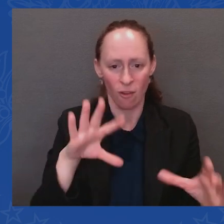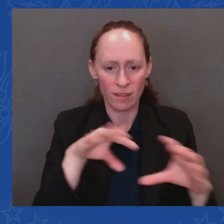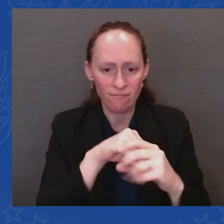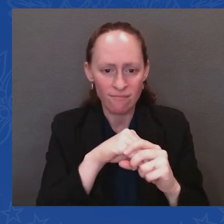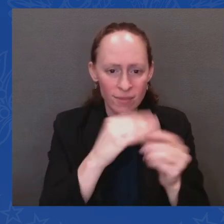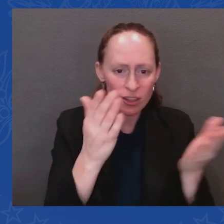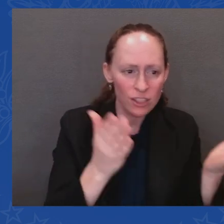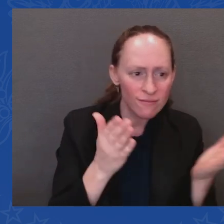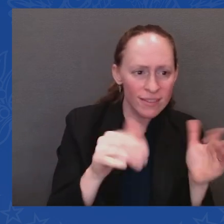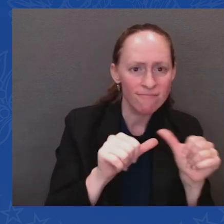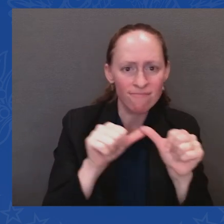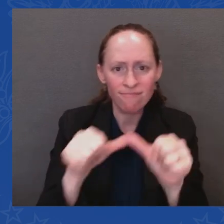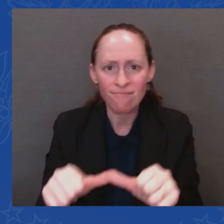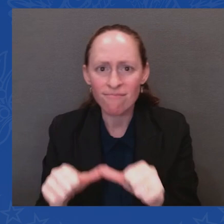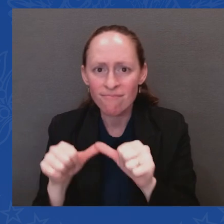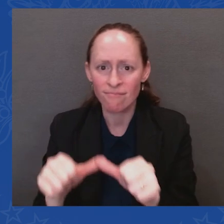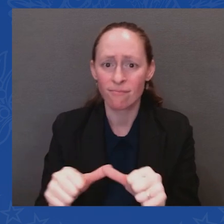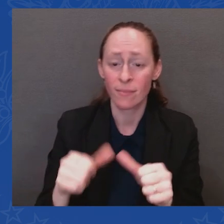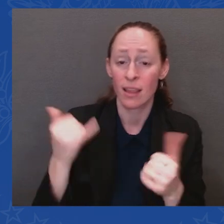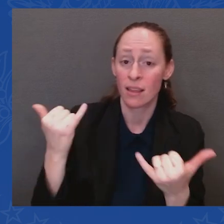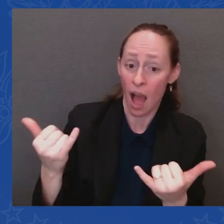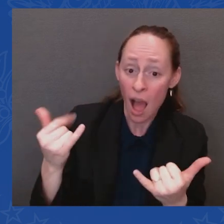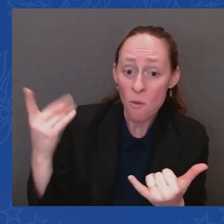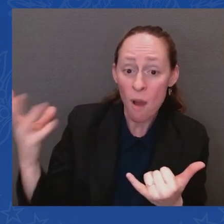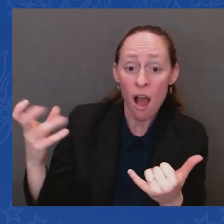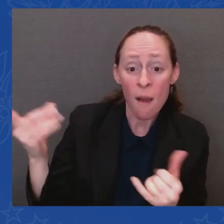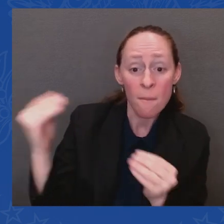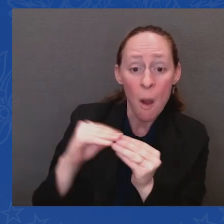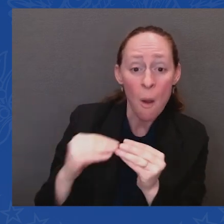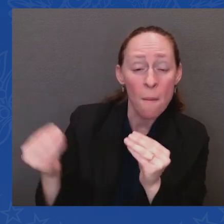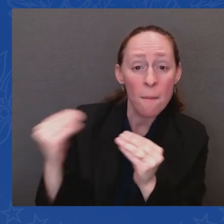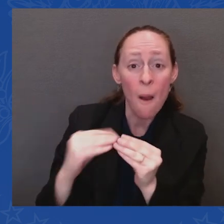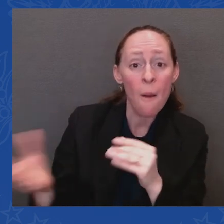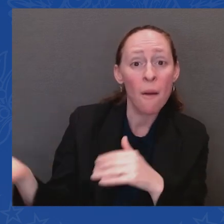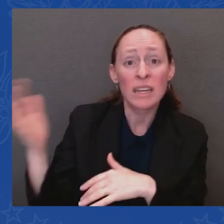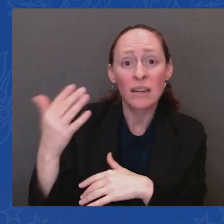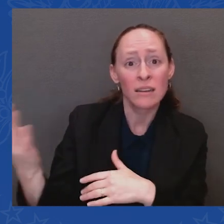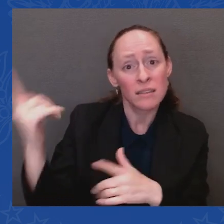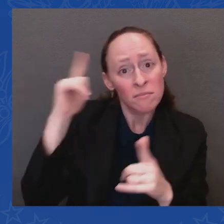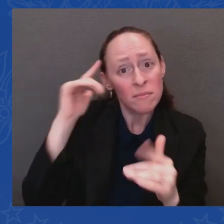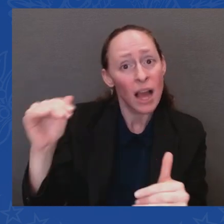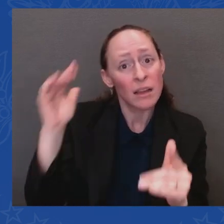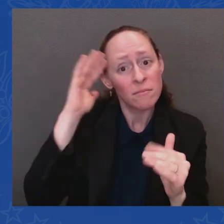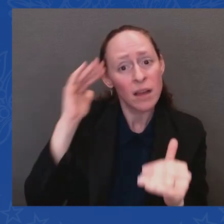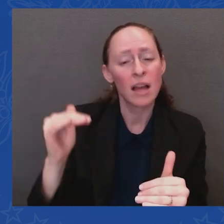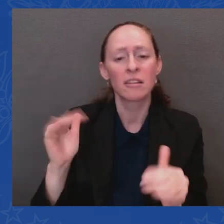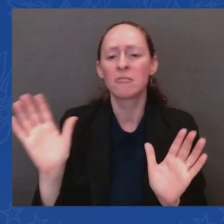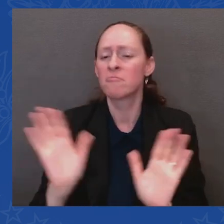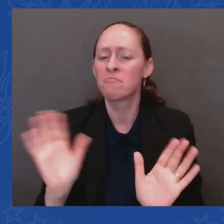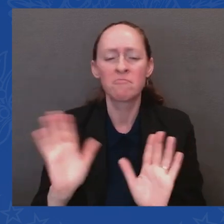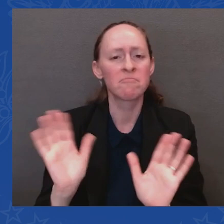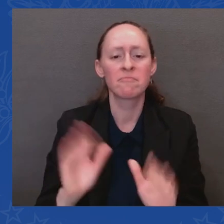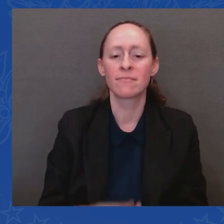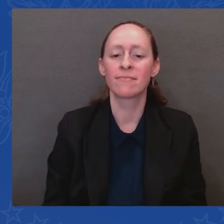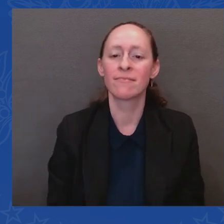Let us remember the principles upon which this great nation was founded. Liberty, justice and the pursuit of happiness.